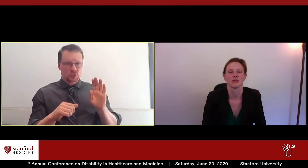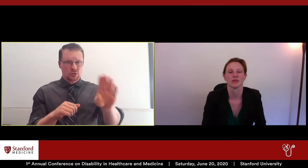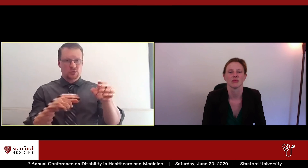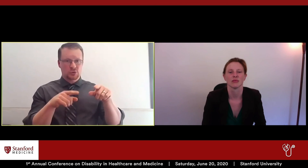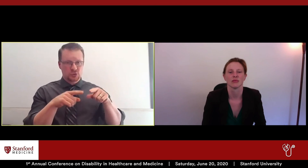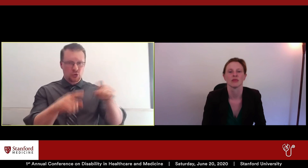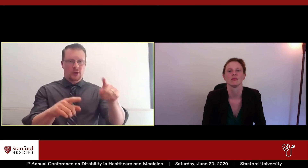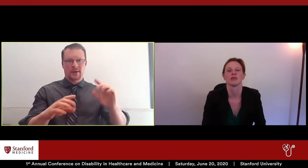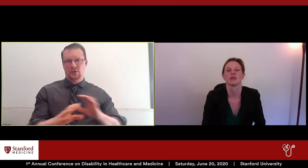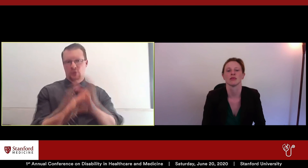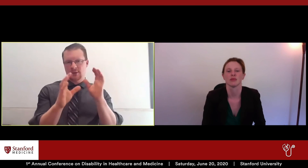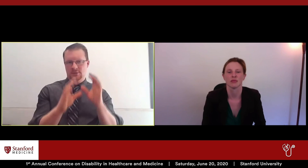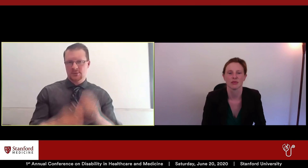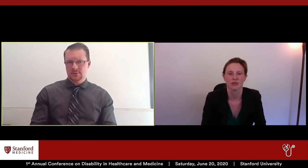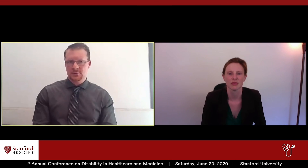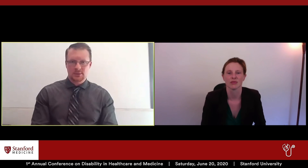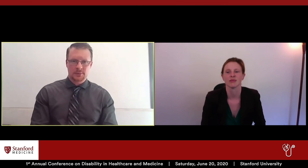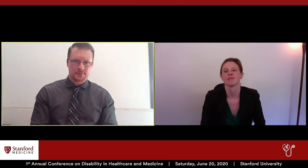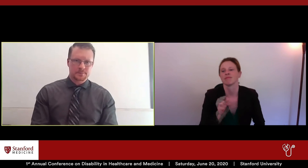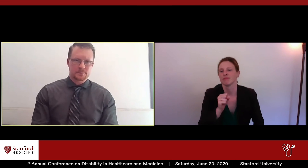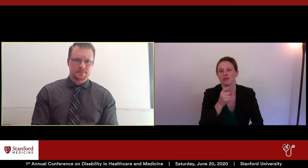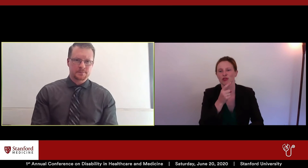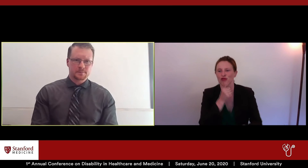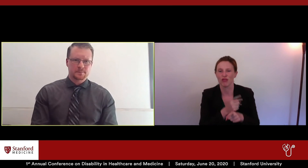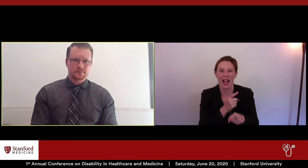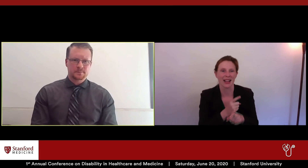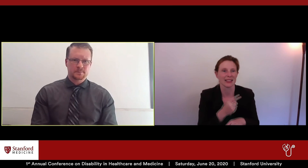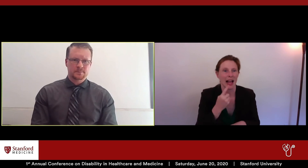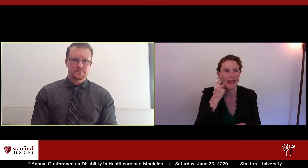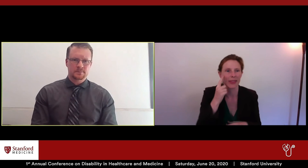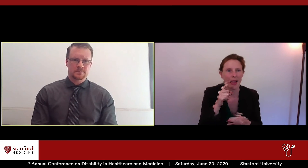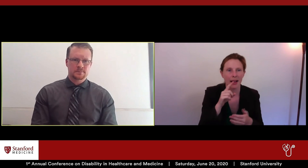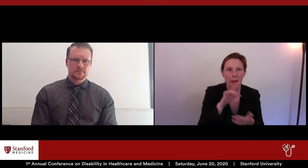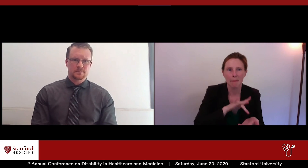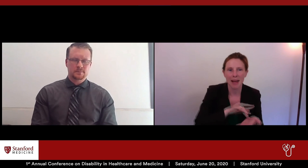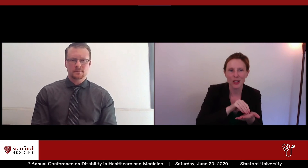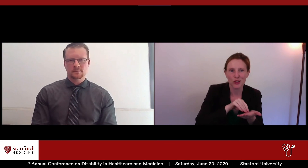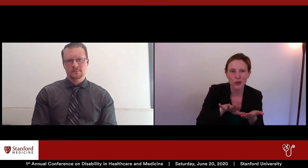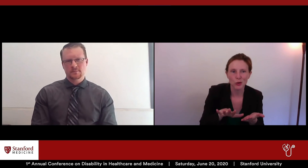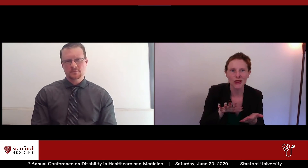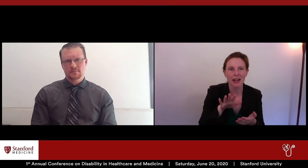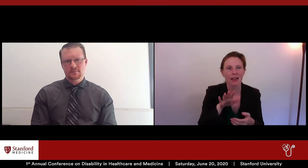and maintaining those spaces during the crisis. Right.